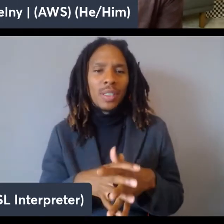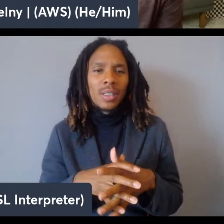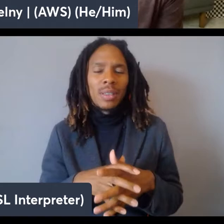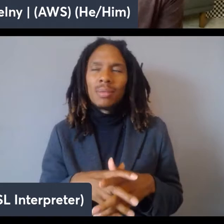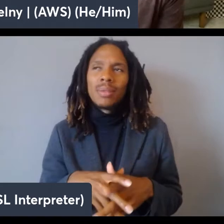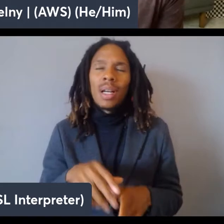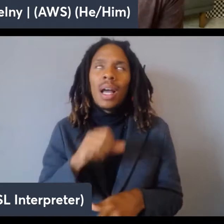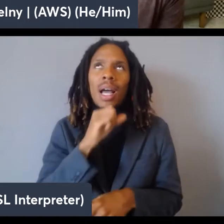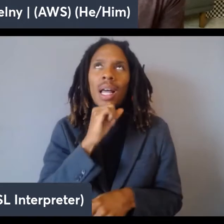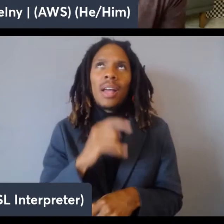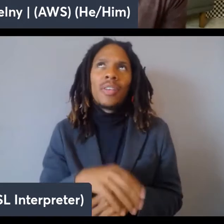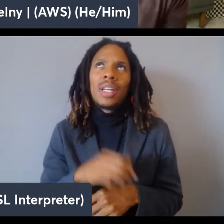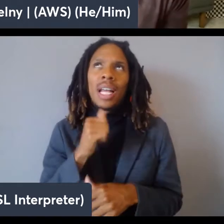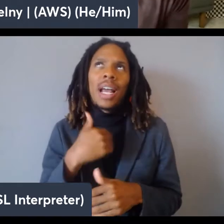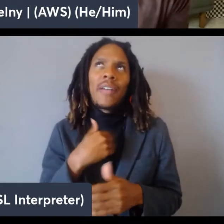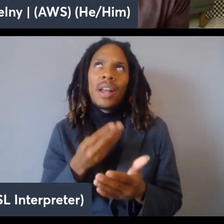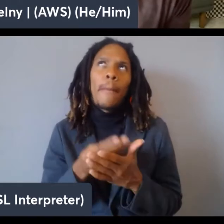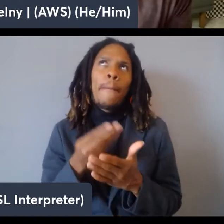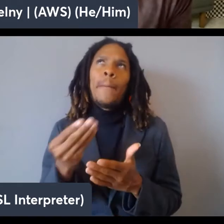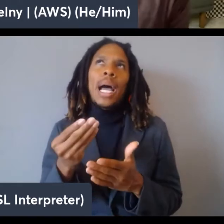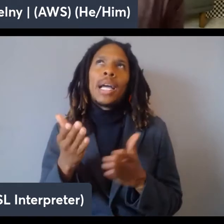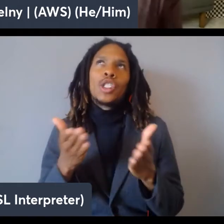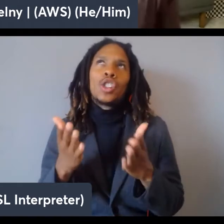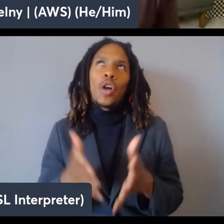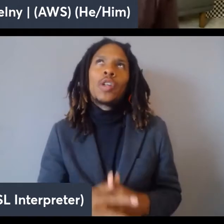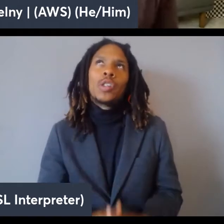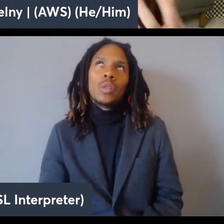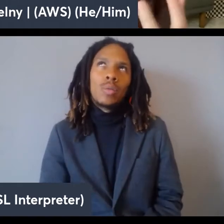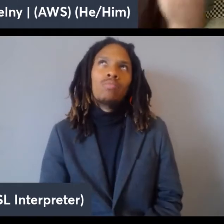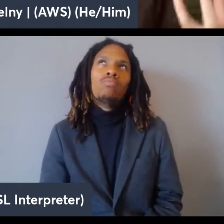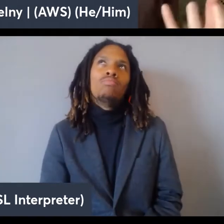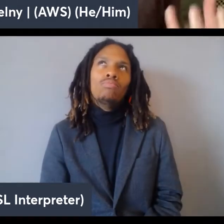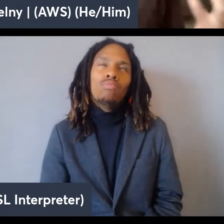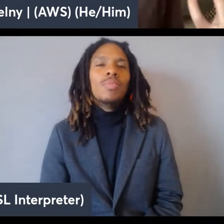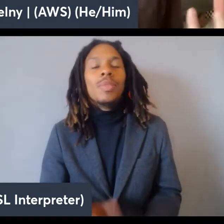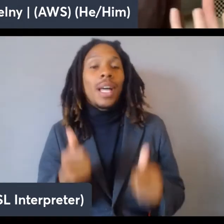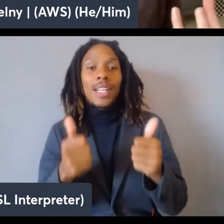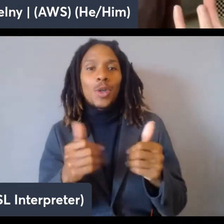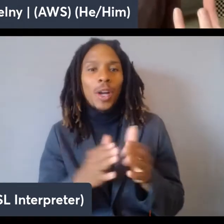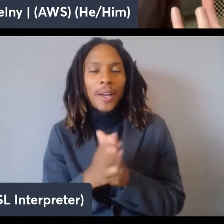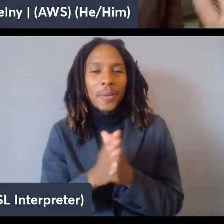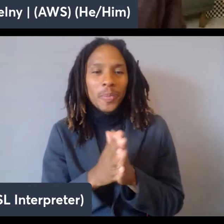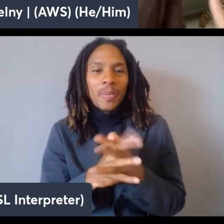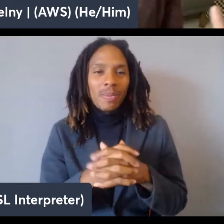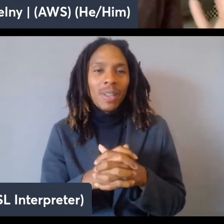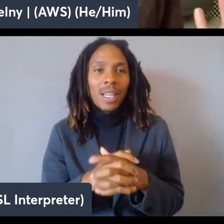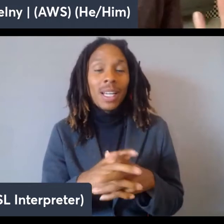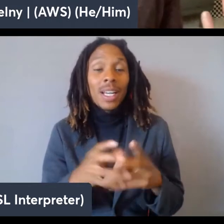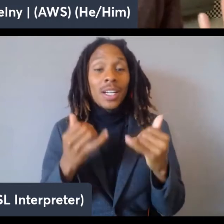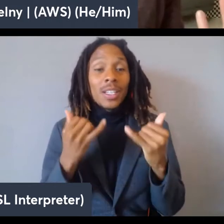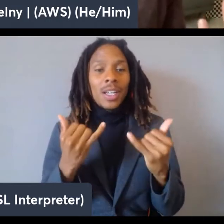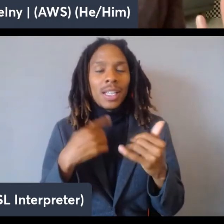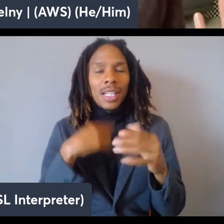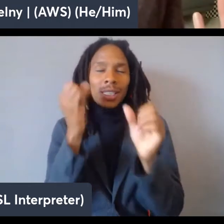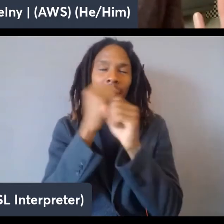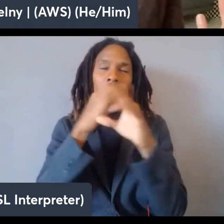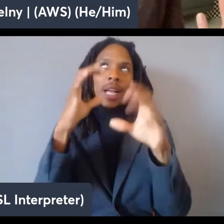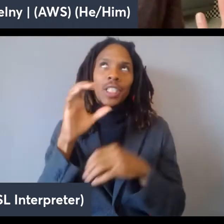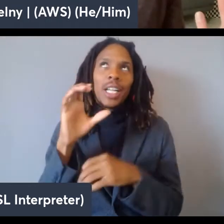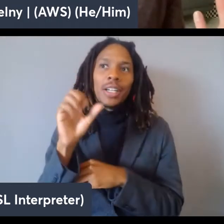I love not having to buy servers. That's great. And now, this imaginary C-suite that I keep talking about,